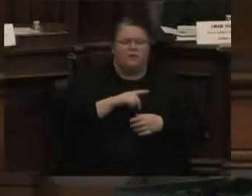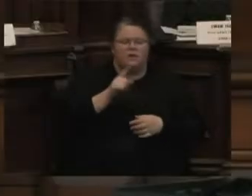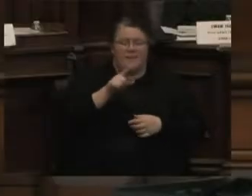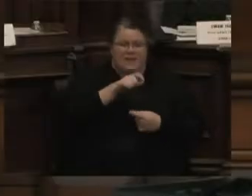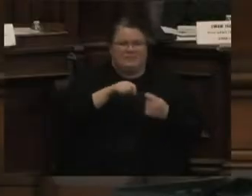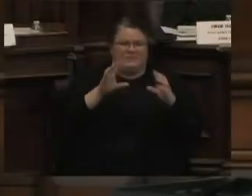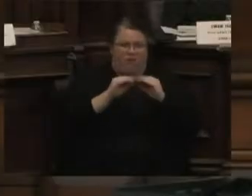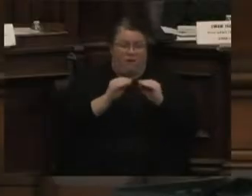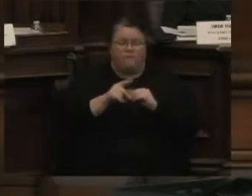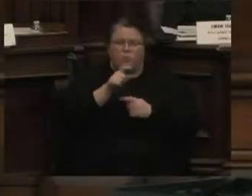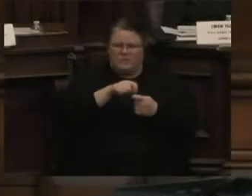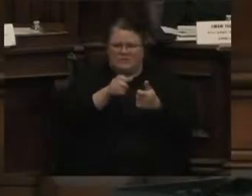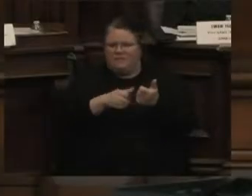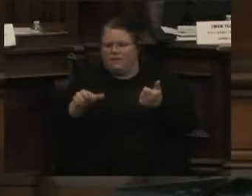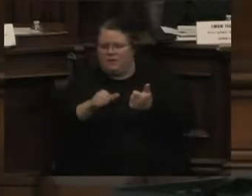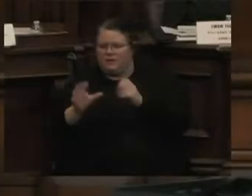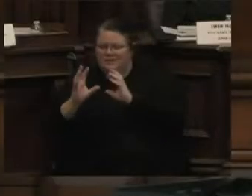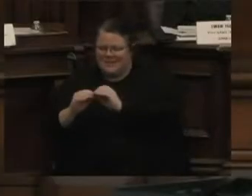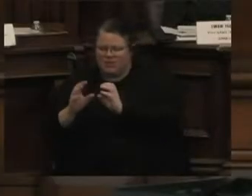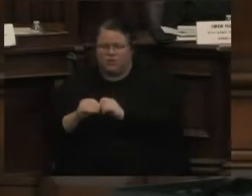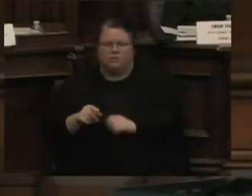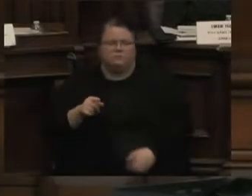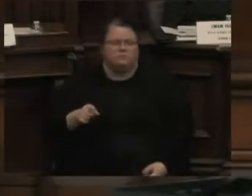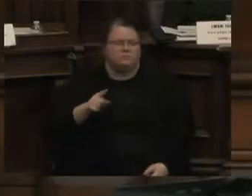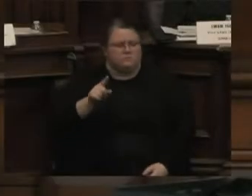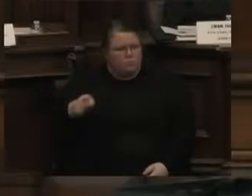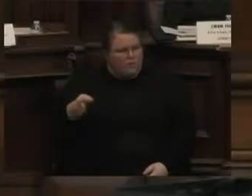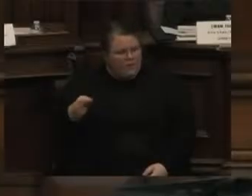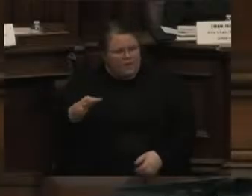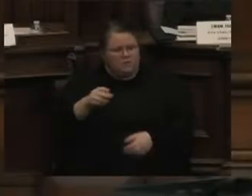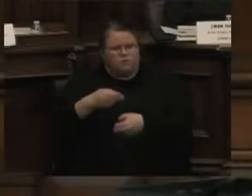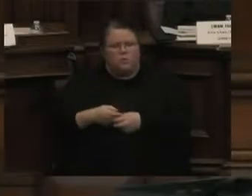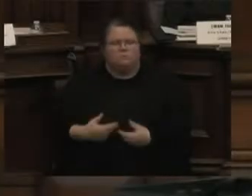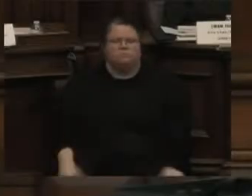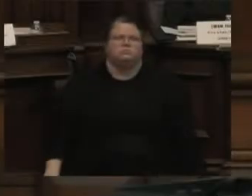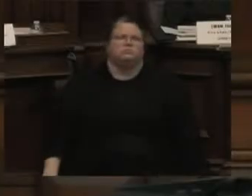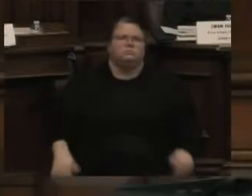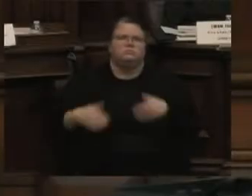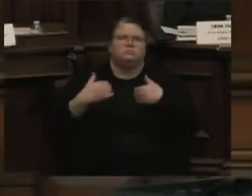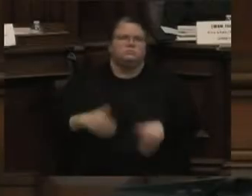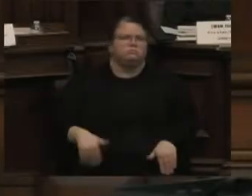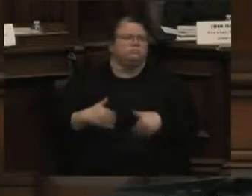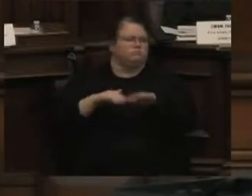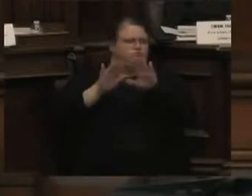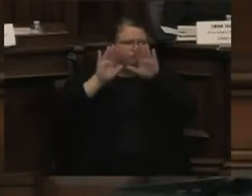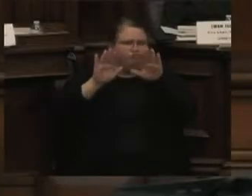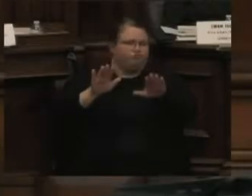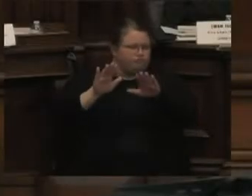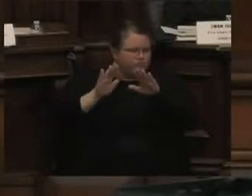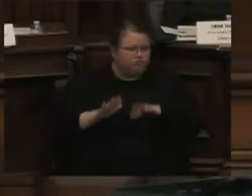Oversight of Law Enforcement. And one of the sessions I went